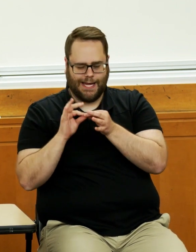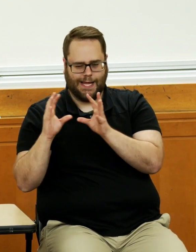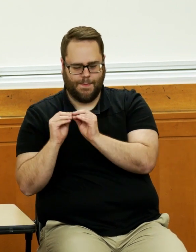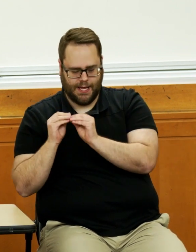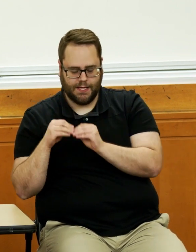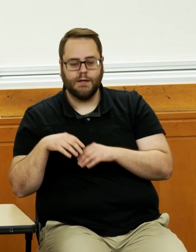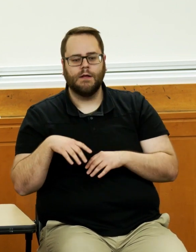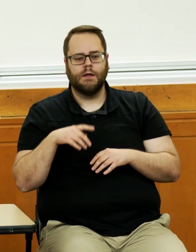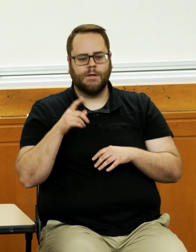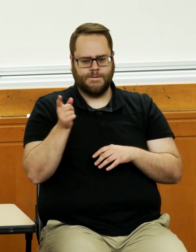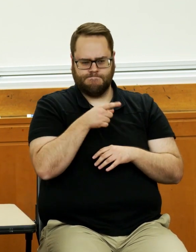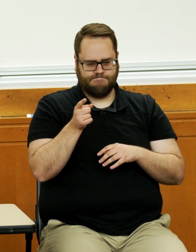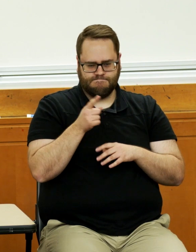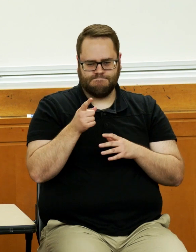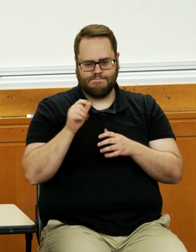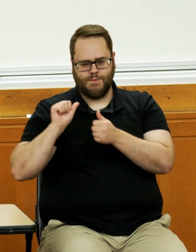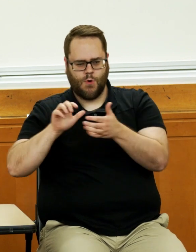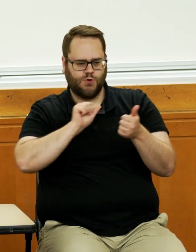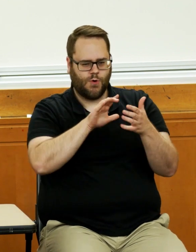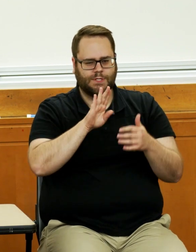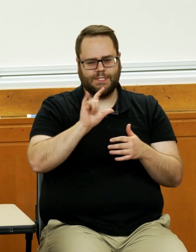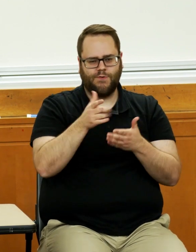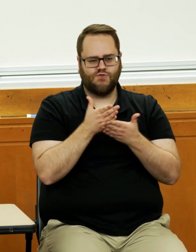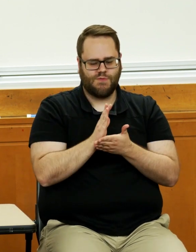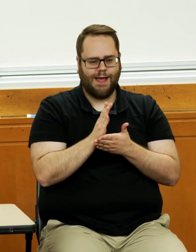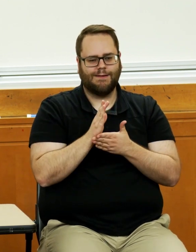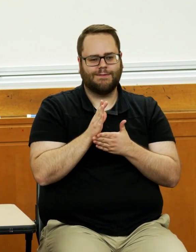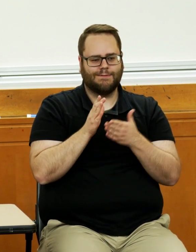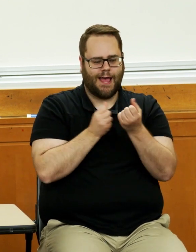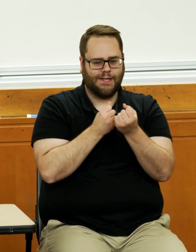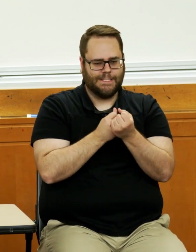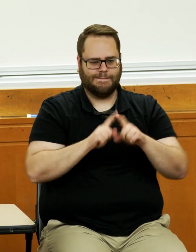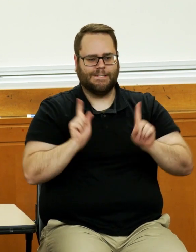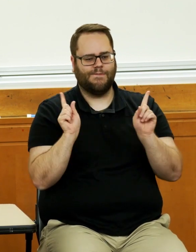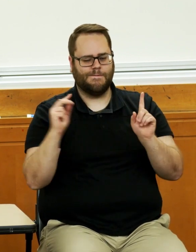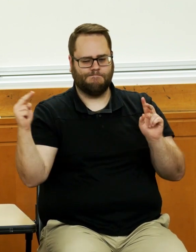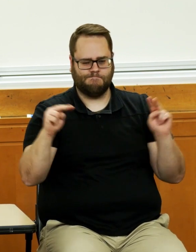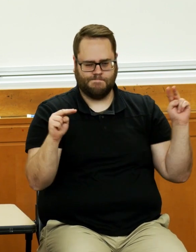to their different approaches to civil rights advocacy. LDF strategy of bringing test cases to